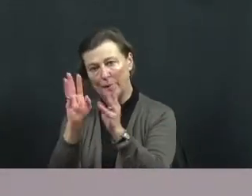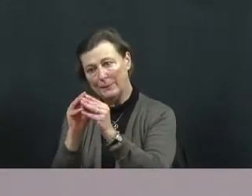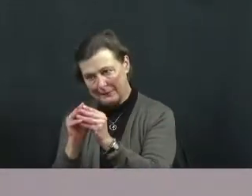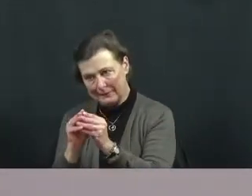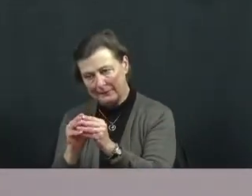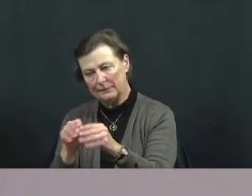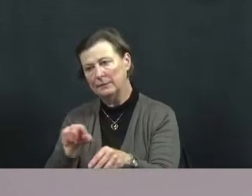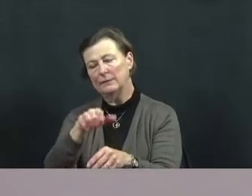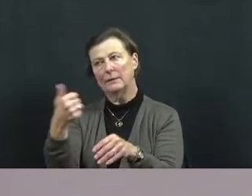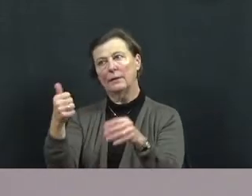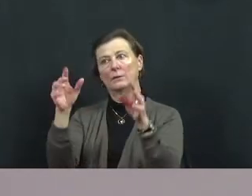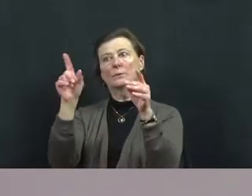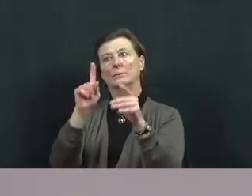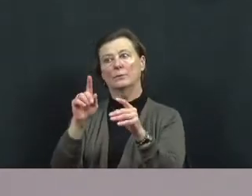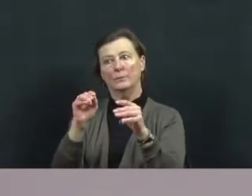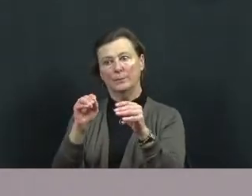Another Zoom meeting.